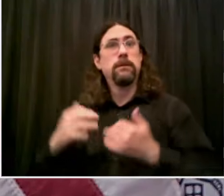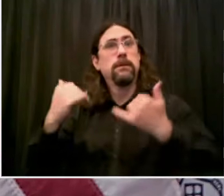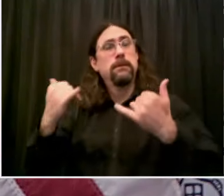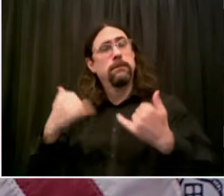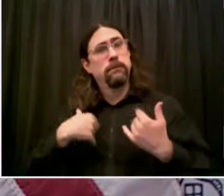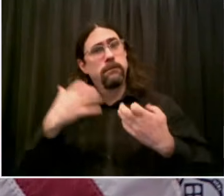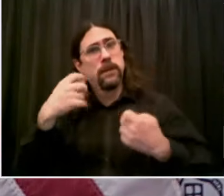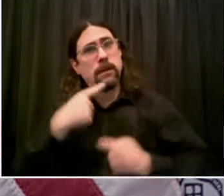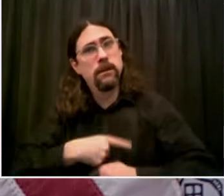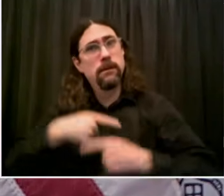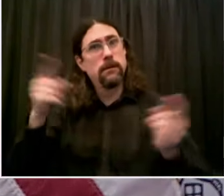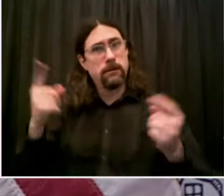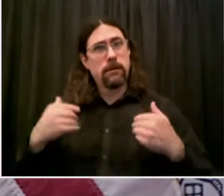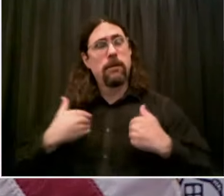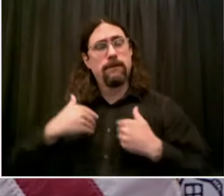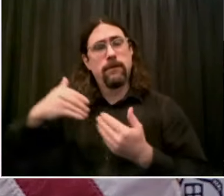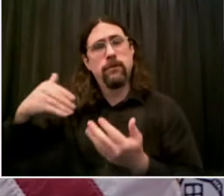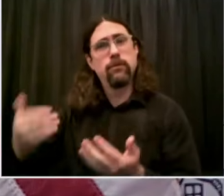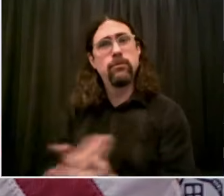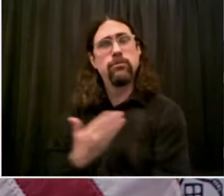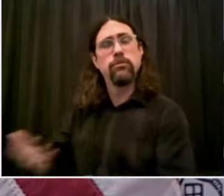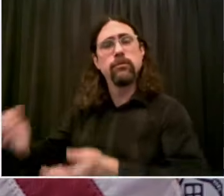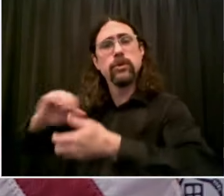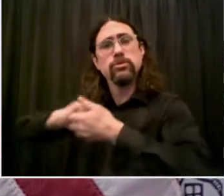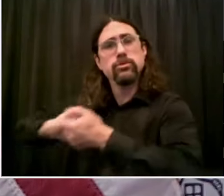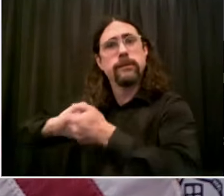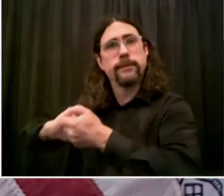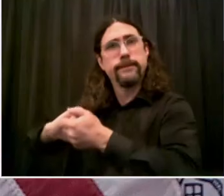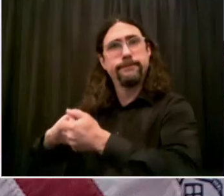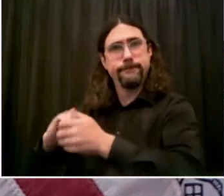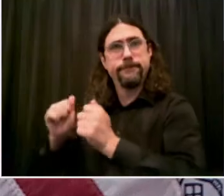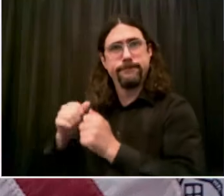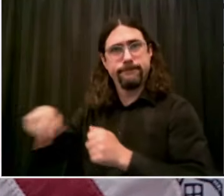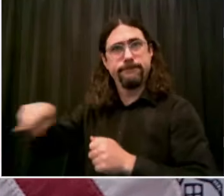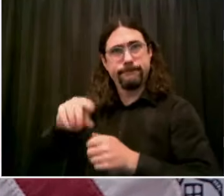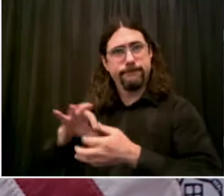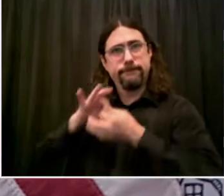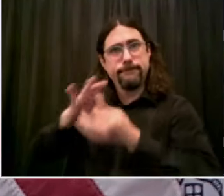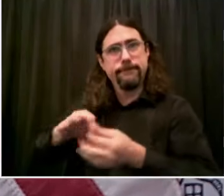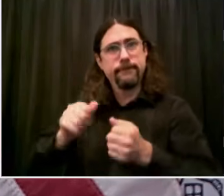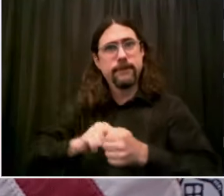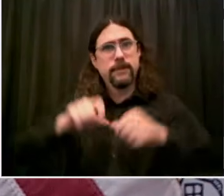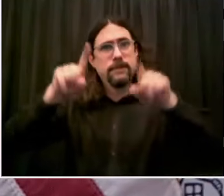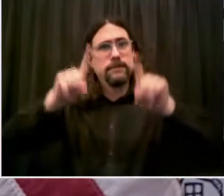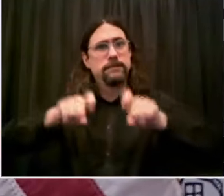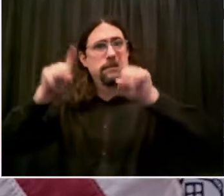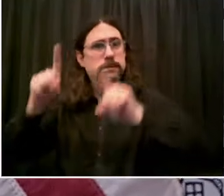THAT'S GOING TO BE A DIFFERENCE MAKER IN OUR EFFORT TO GET MORE AND MORE TESTING TO THE PEOPLE OF NEW YORK CITY.